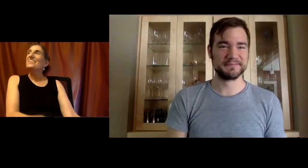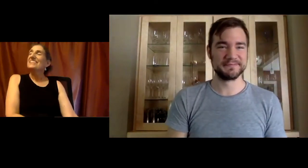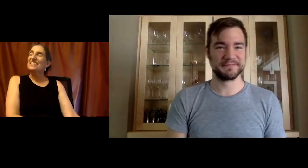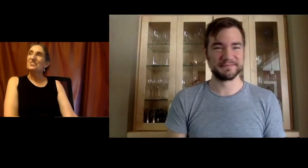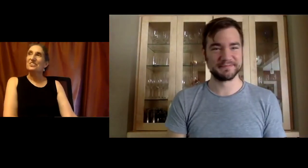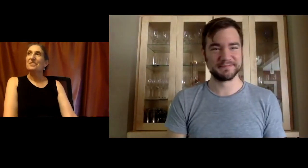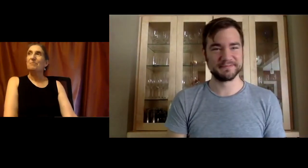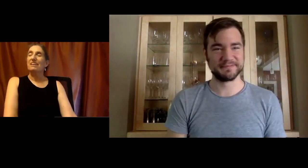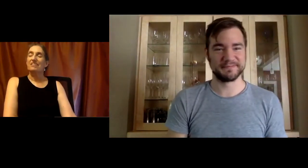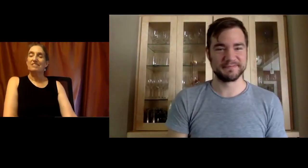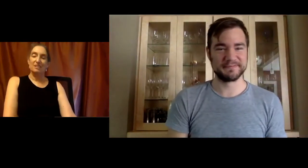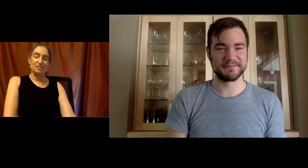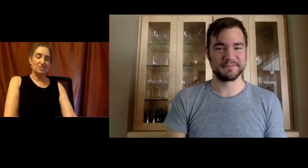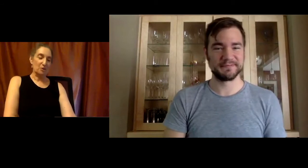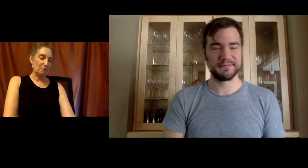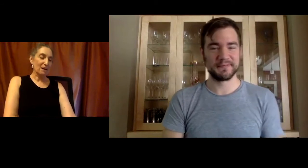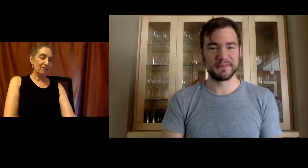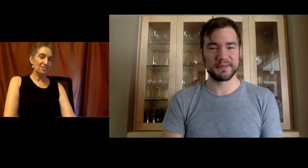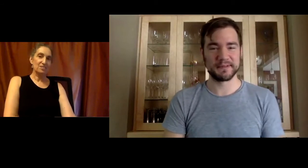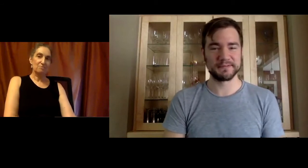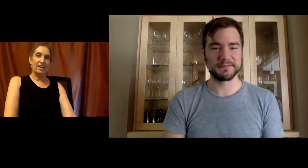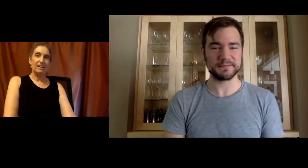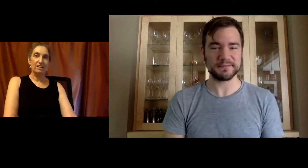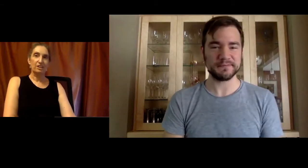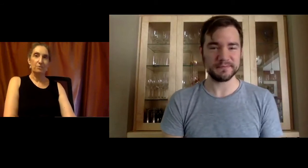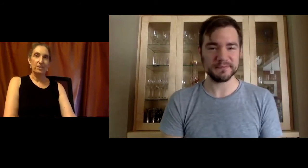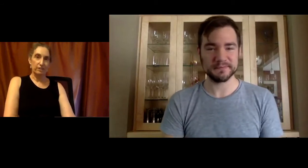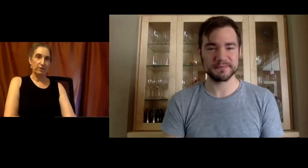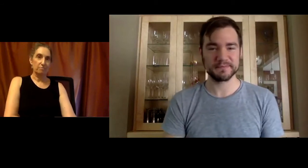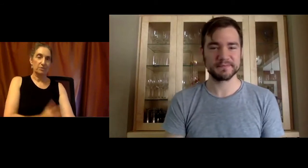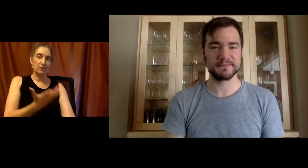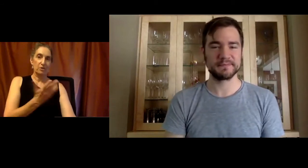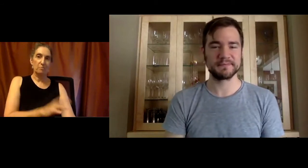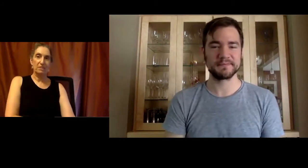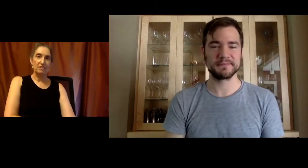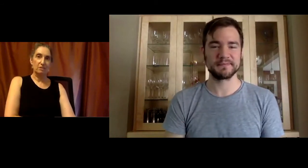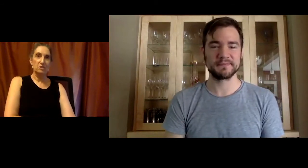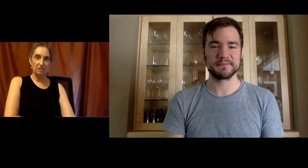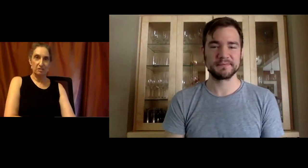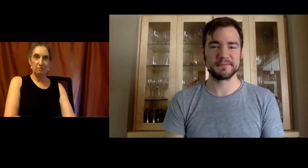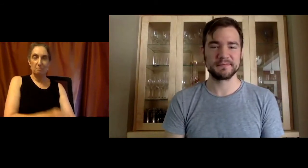well, it's interesting because, so my parents ran a community theater. So I grew up in community theater.